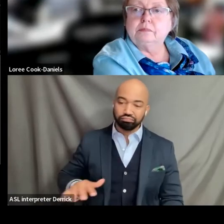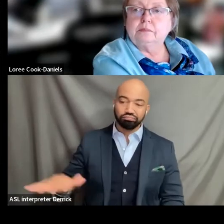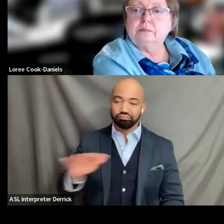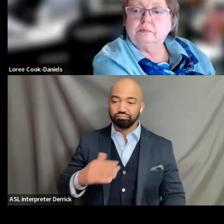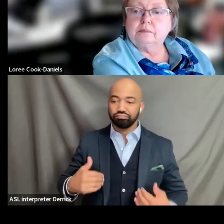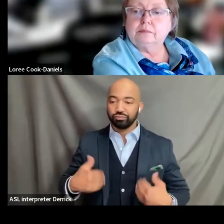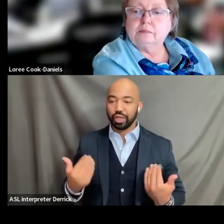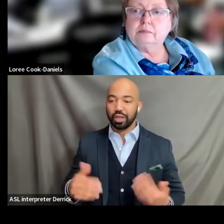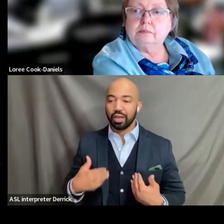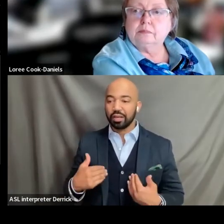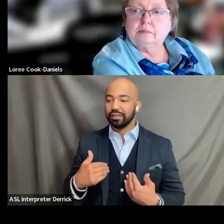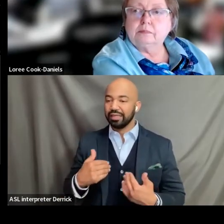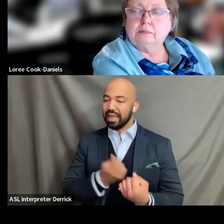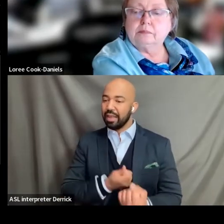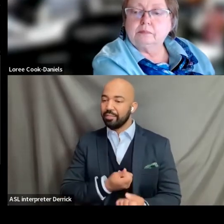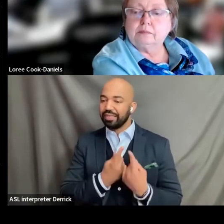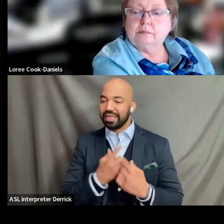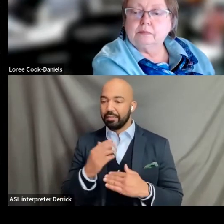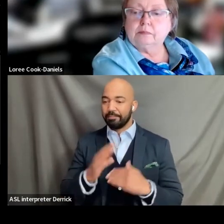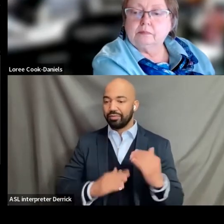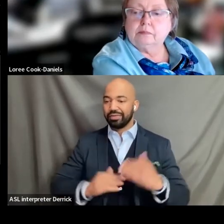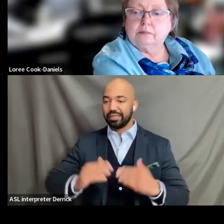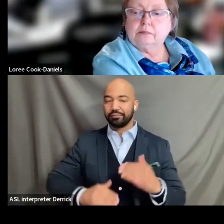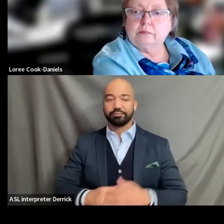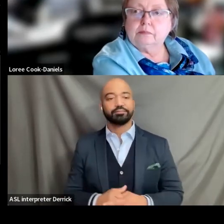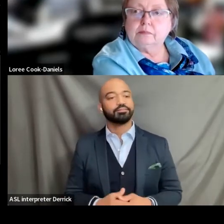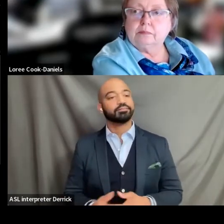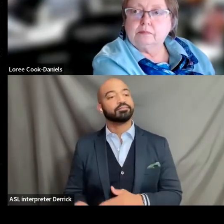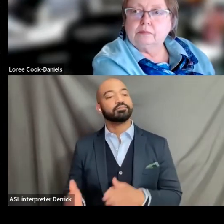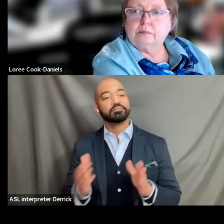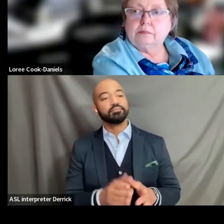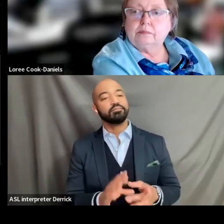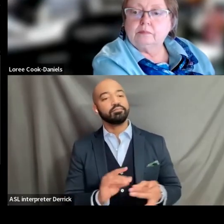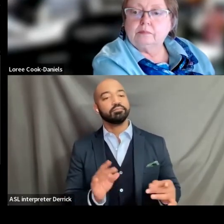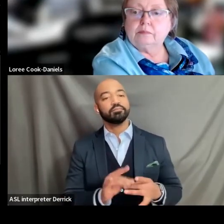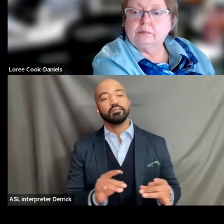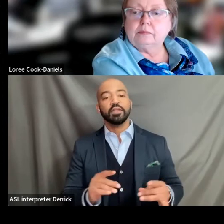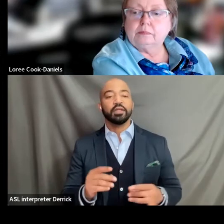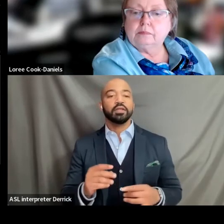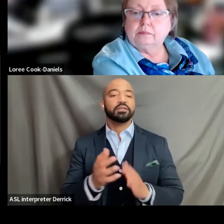Other thing on the slide is skills building around emotional distress tolerance that is trans-affirming.